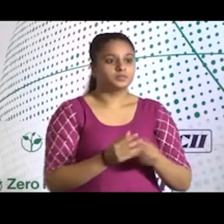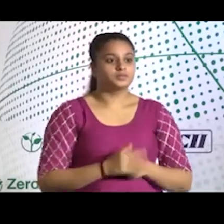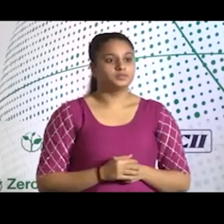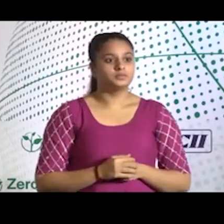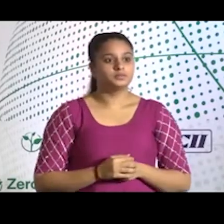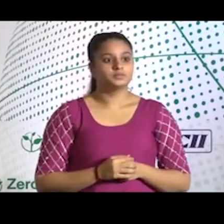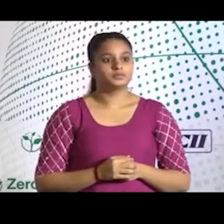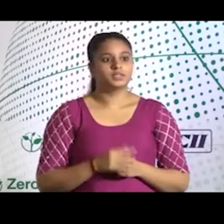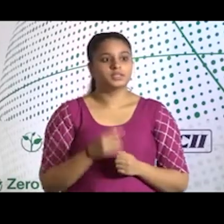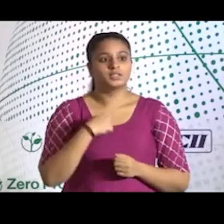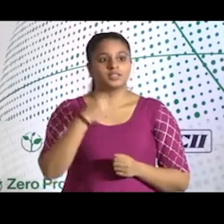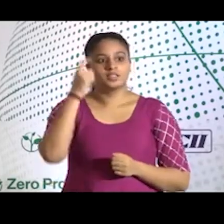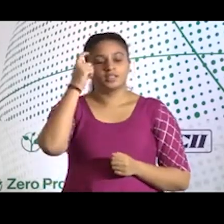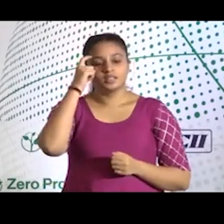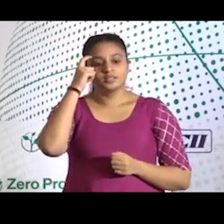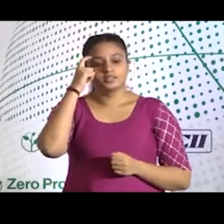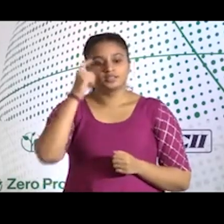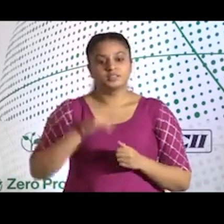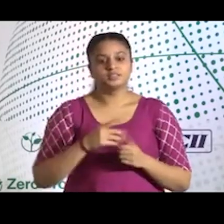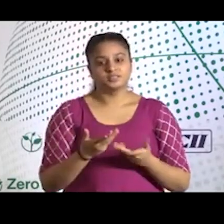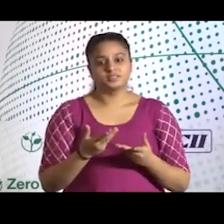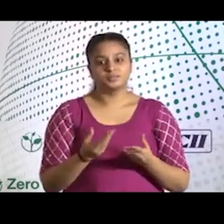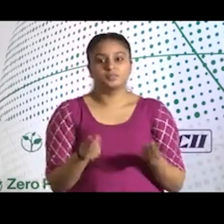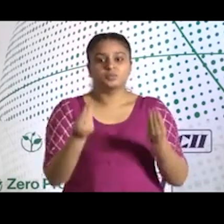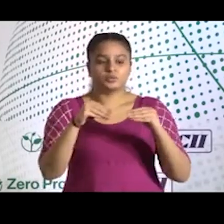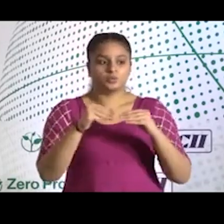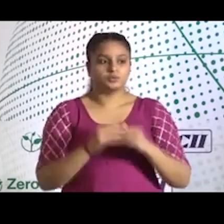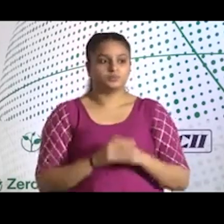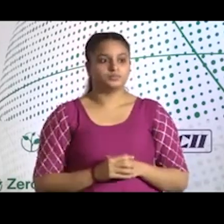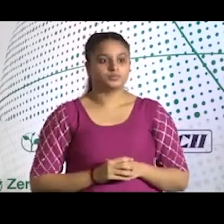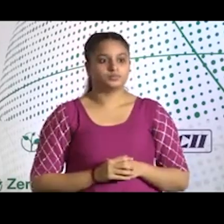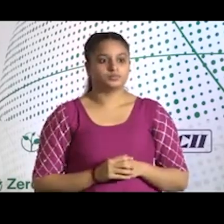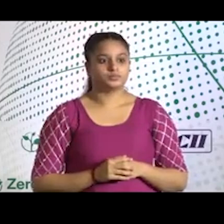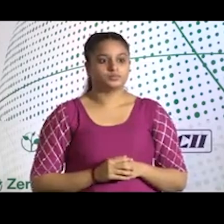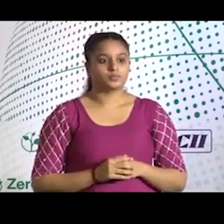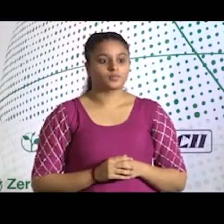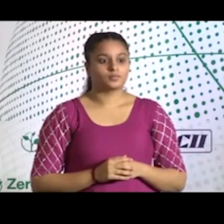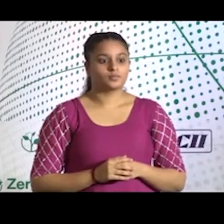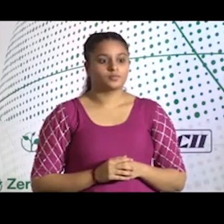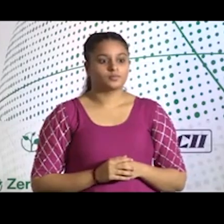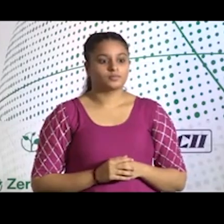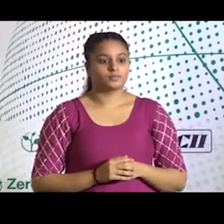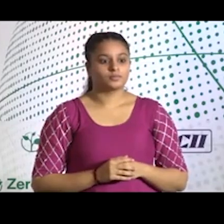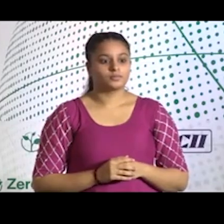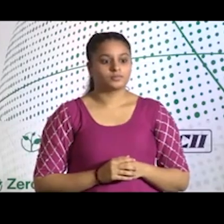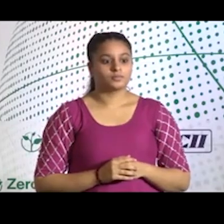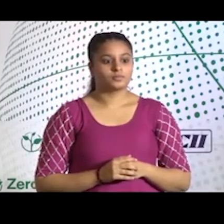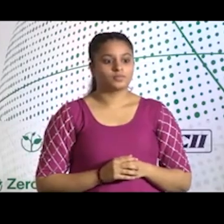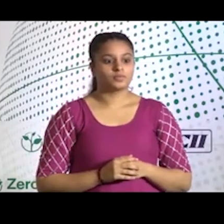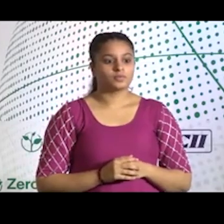And I think that is more empowering. I think one very important point that we keep missing